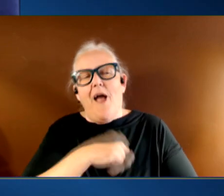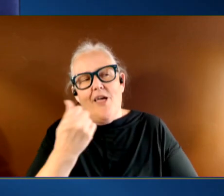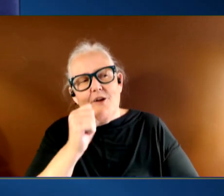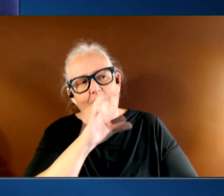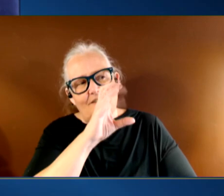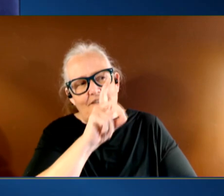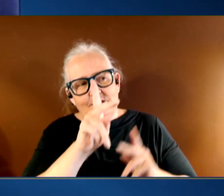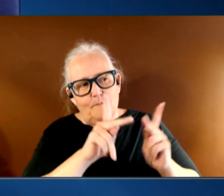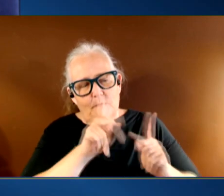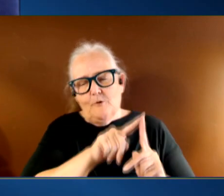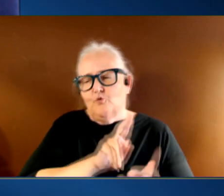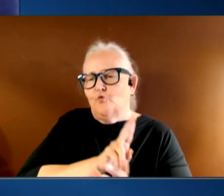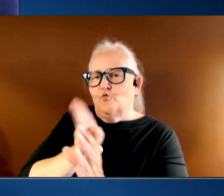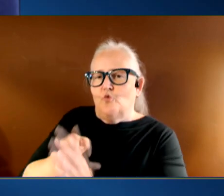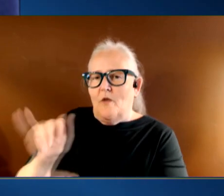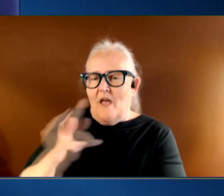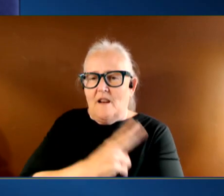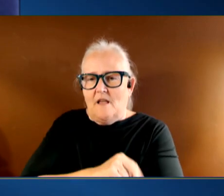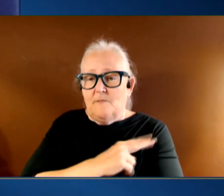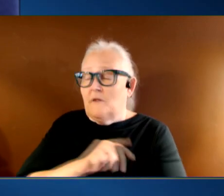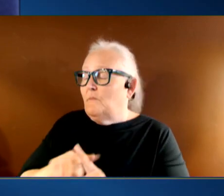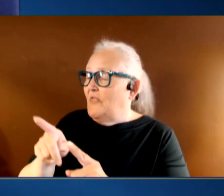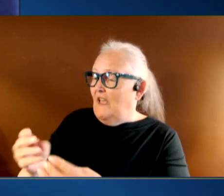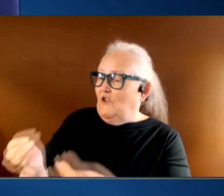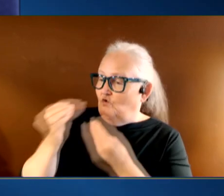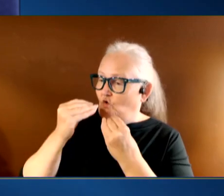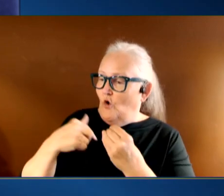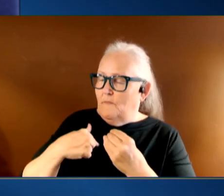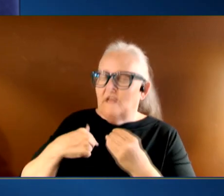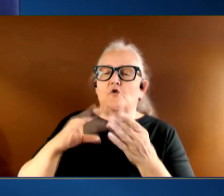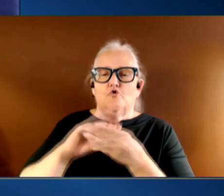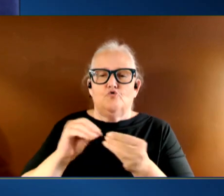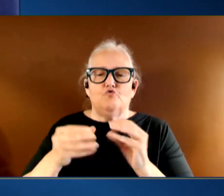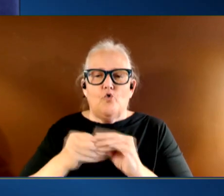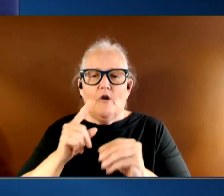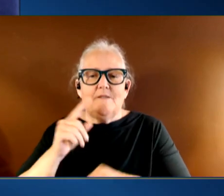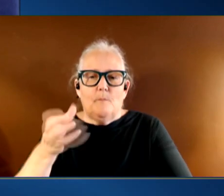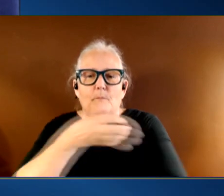what they taught me is that that power of that story is what really makes the change happen.